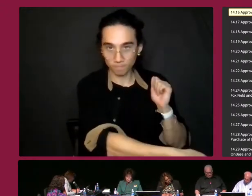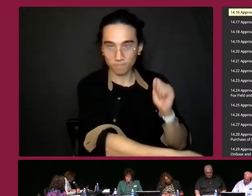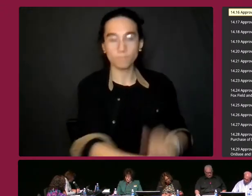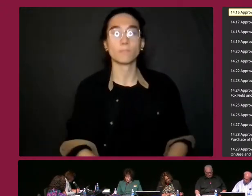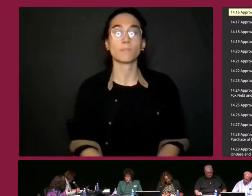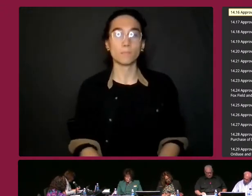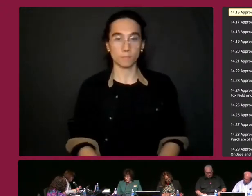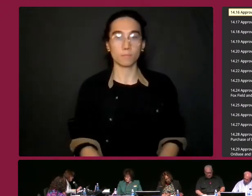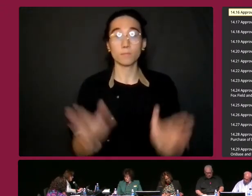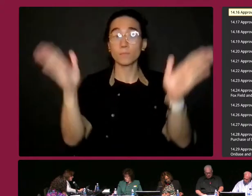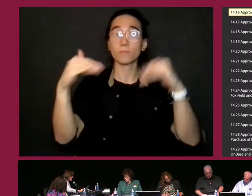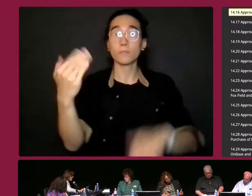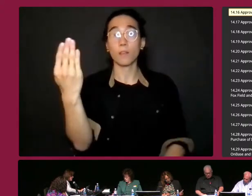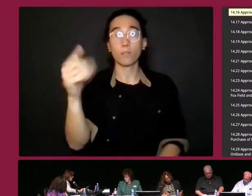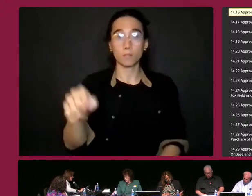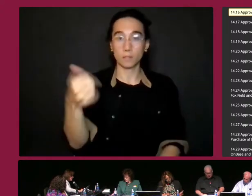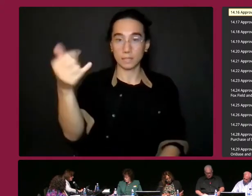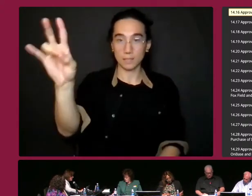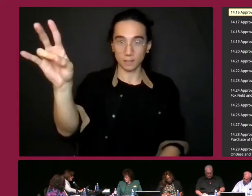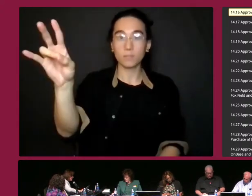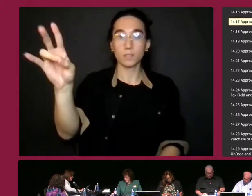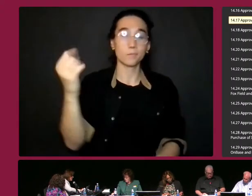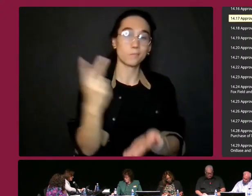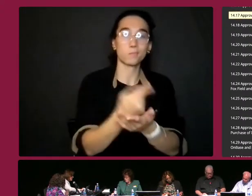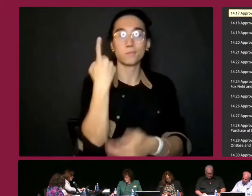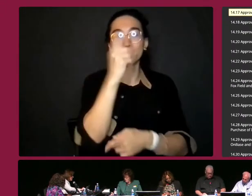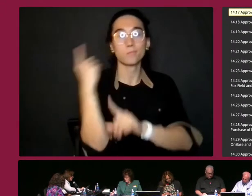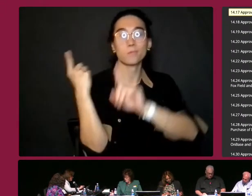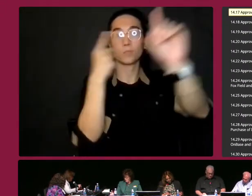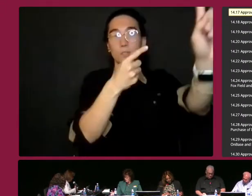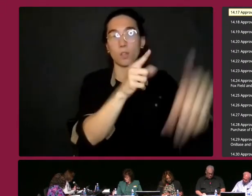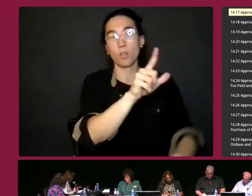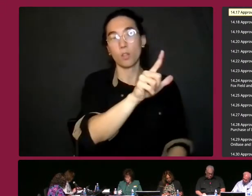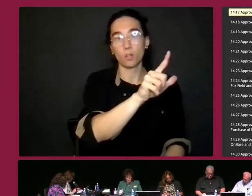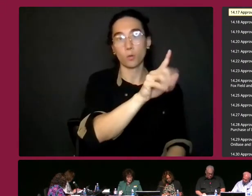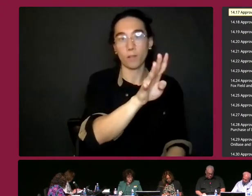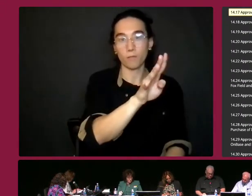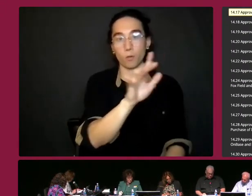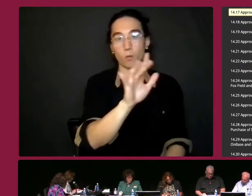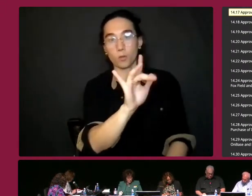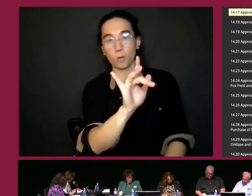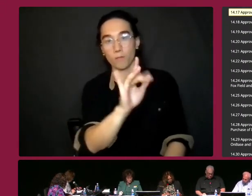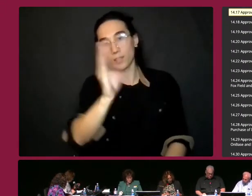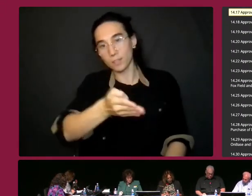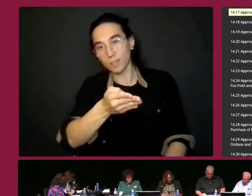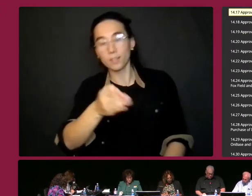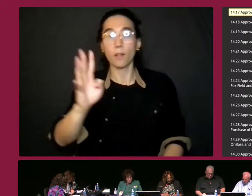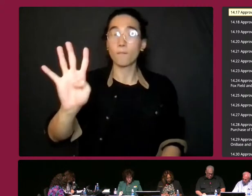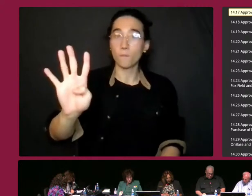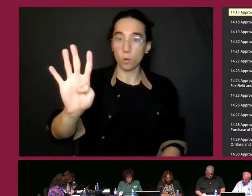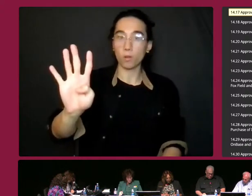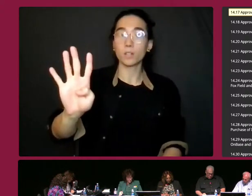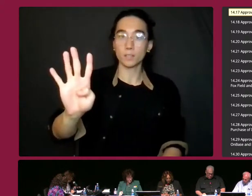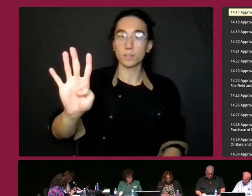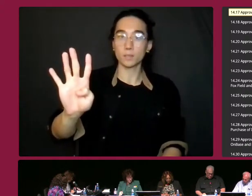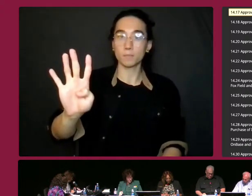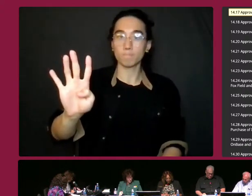1417, approval of resolution 2425/4, declaring the futility